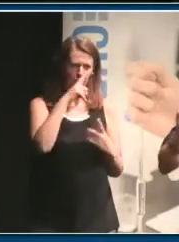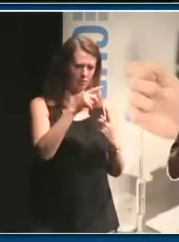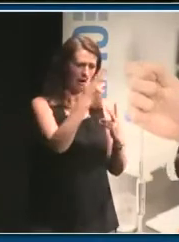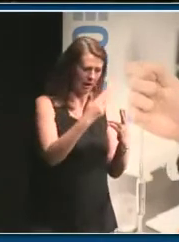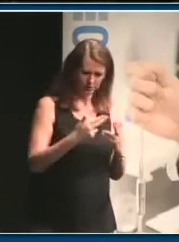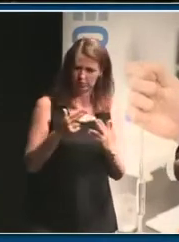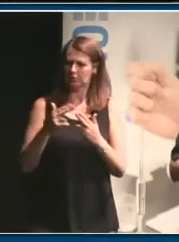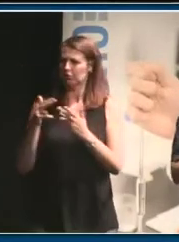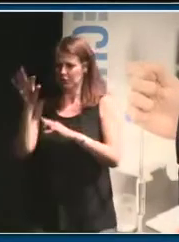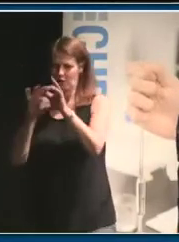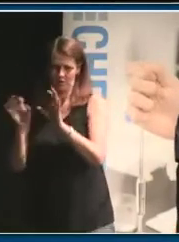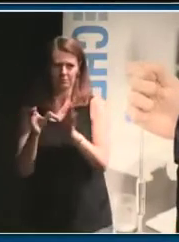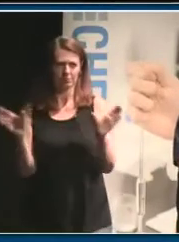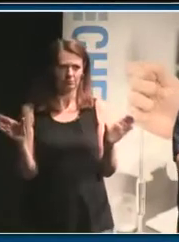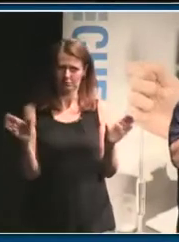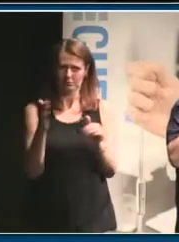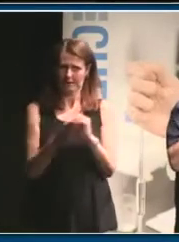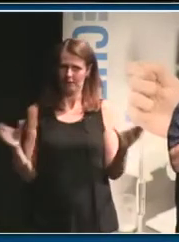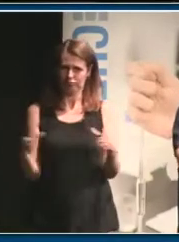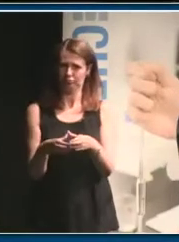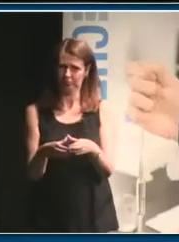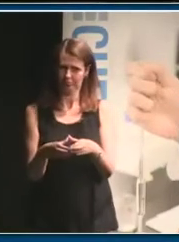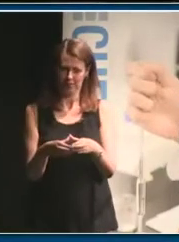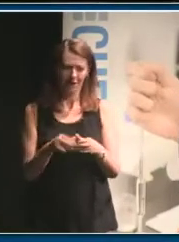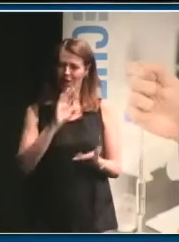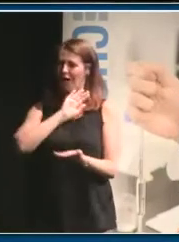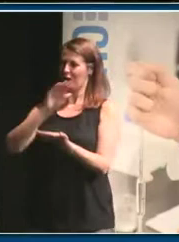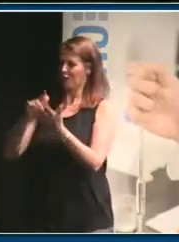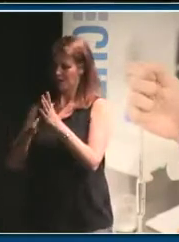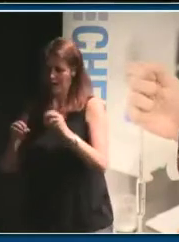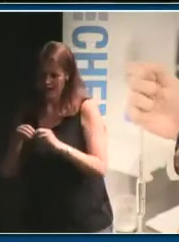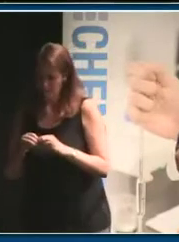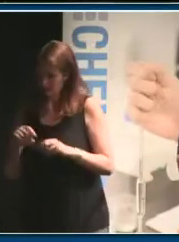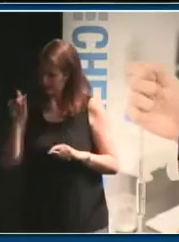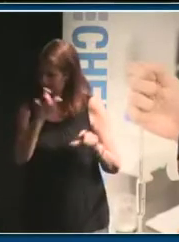shall meet, but when I realised and I got into the lab and realised chemists did more